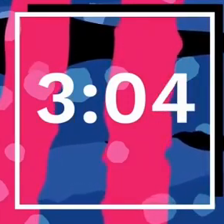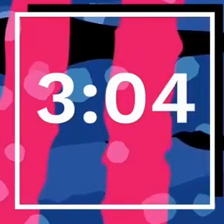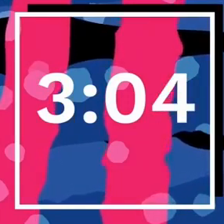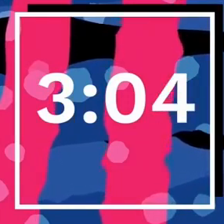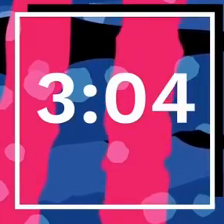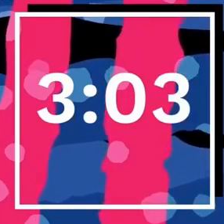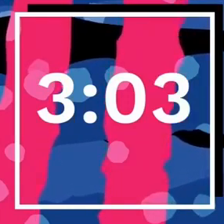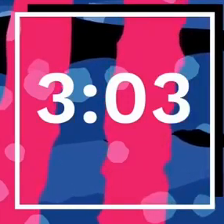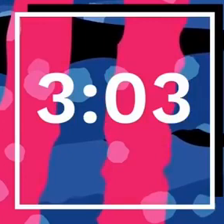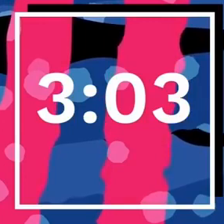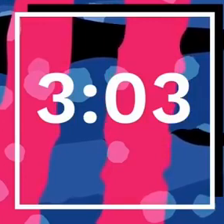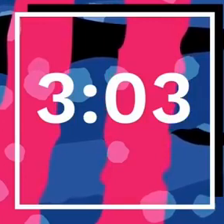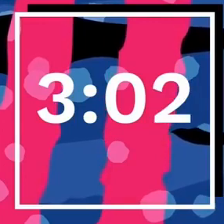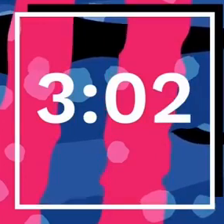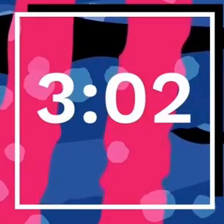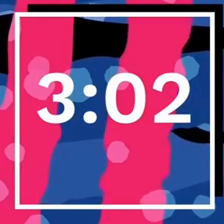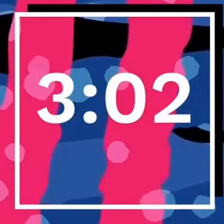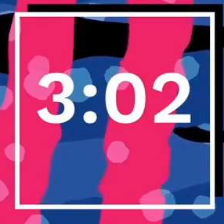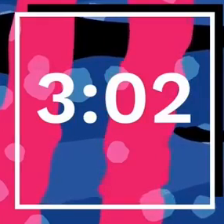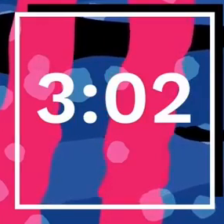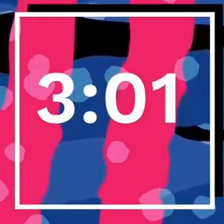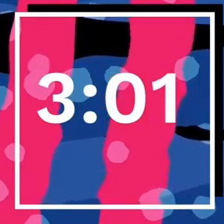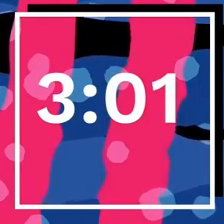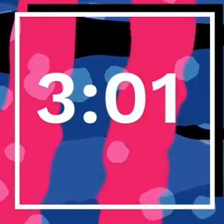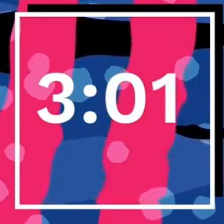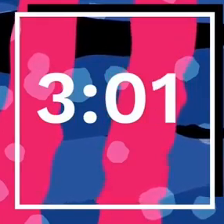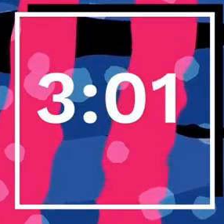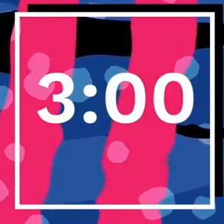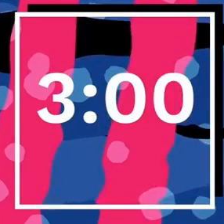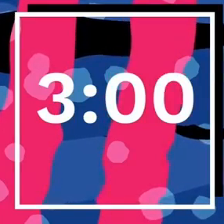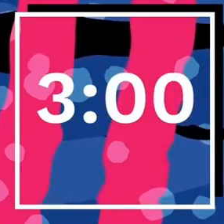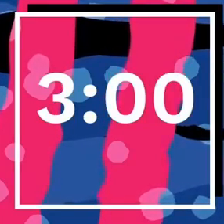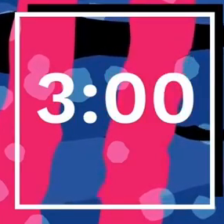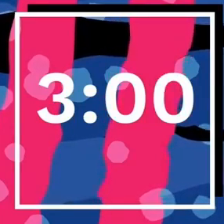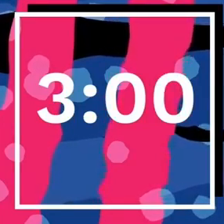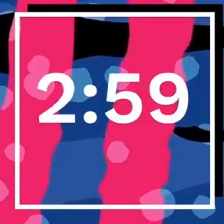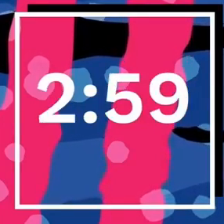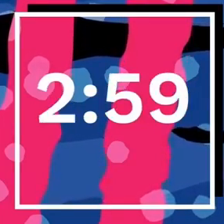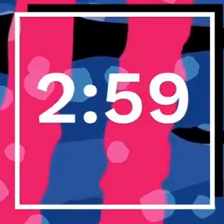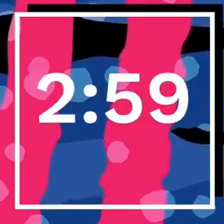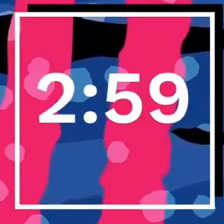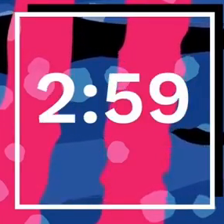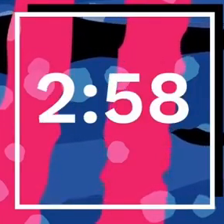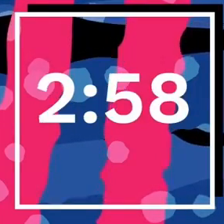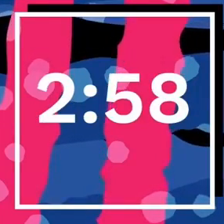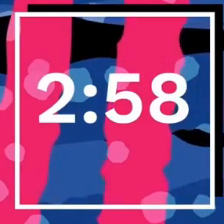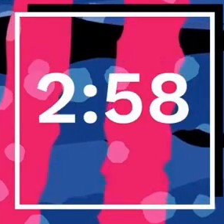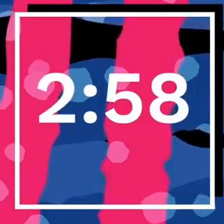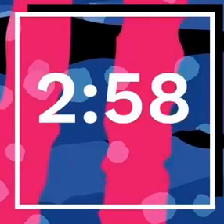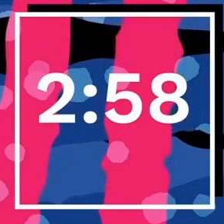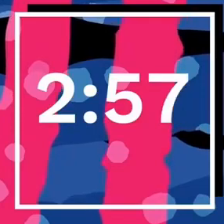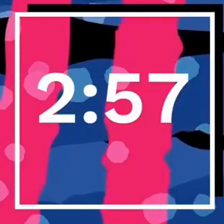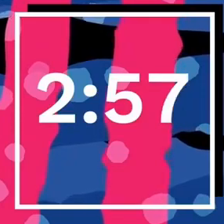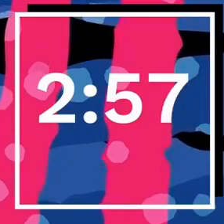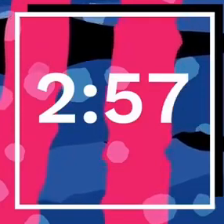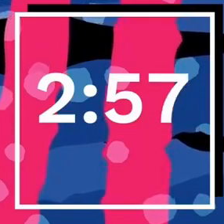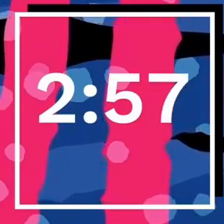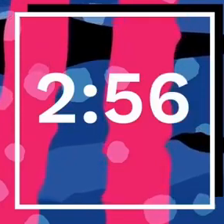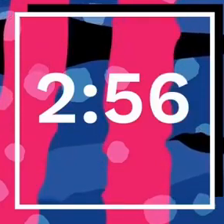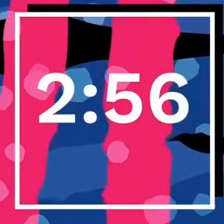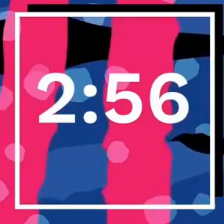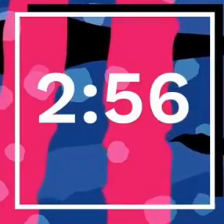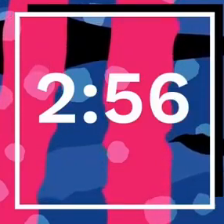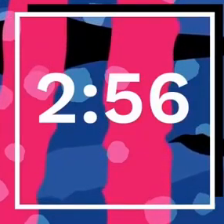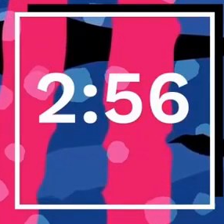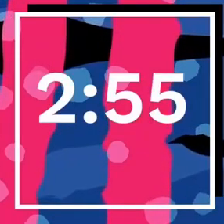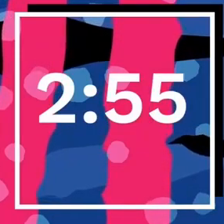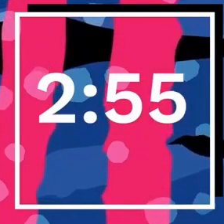OWN BED SO THEY DON'T HAVE TO